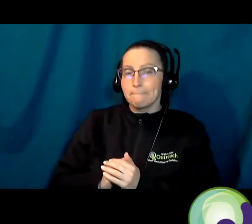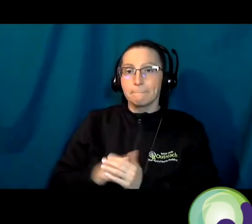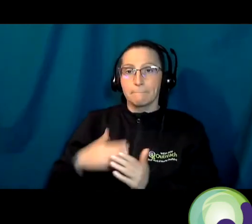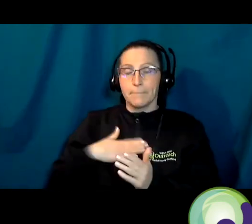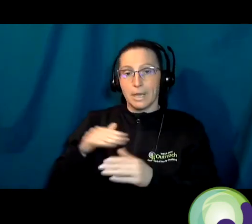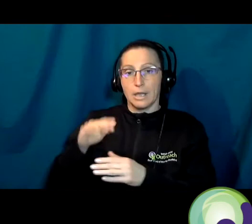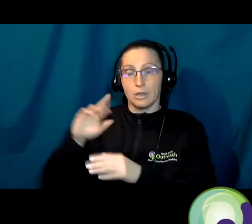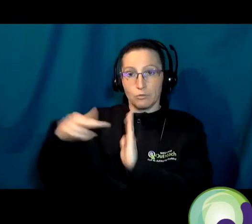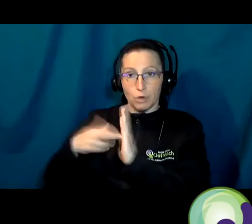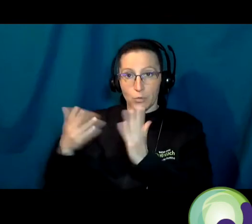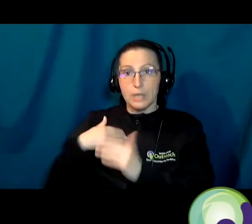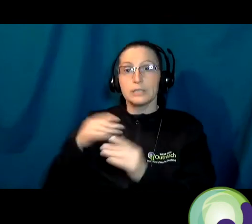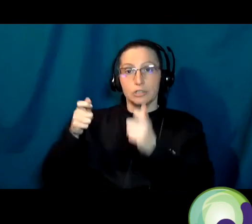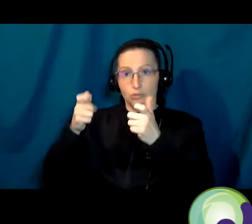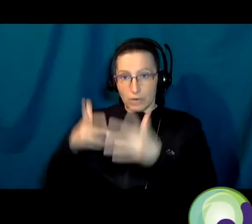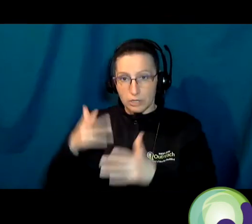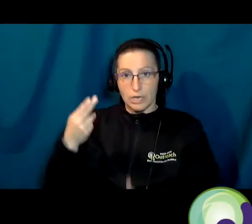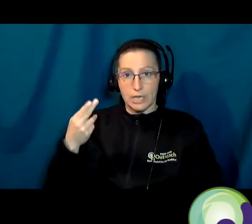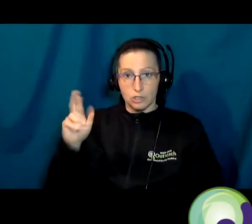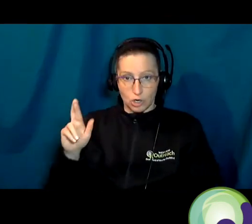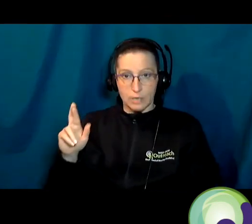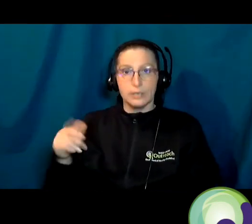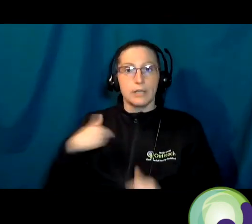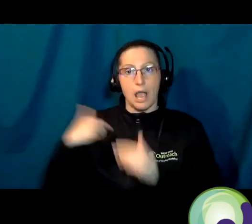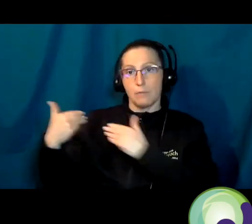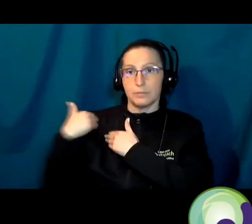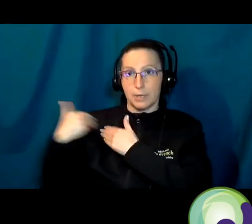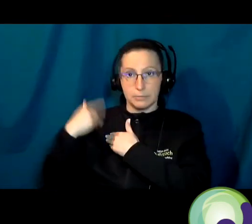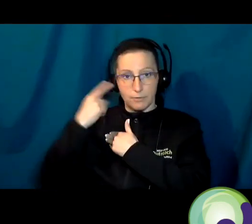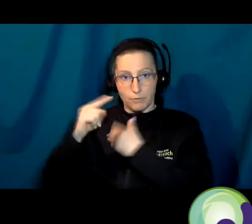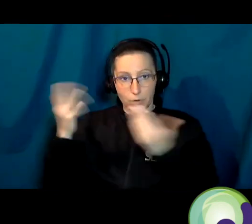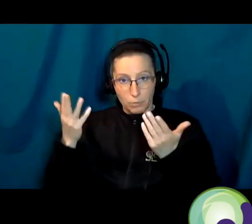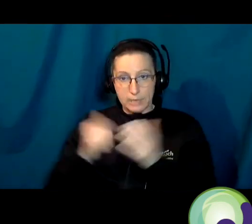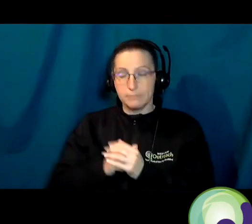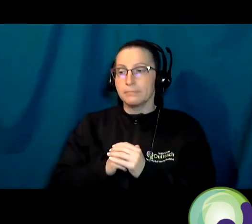Director of Human Resources. So I am responsible for